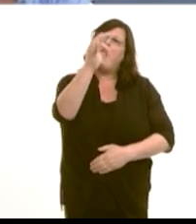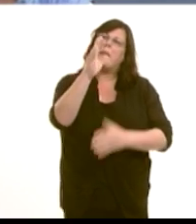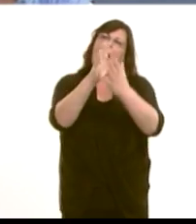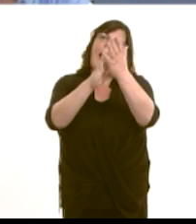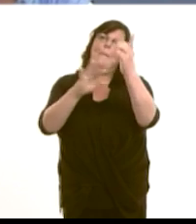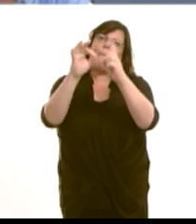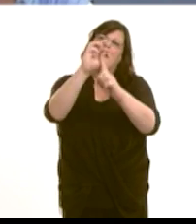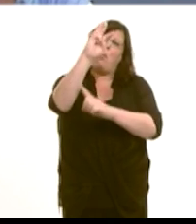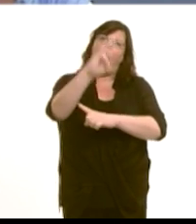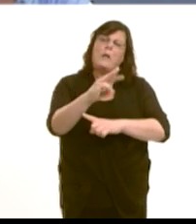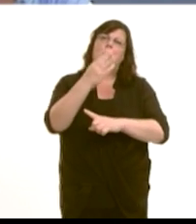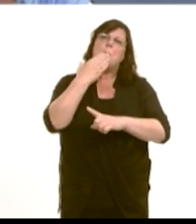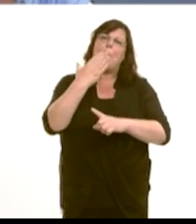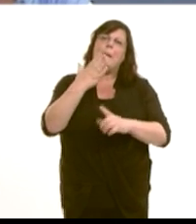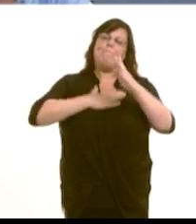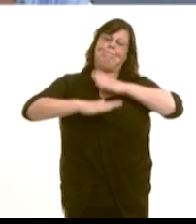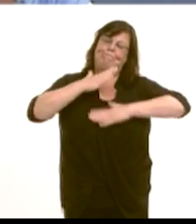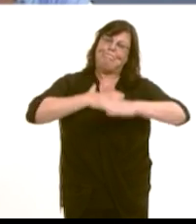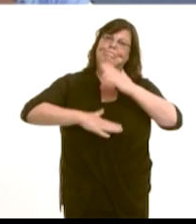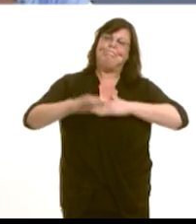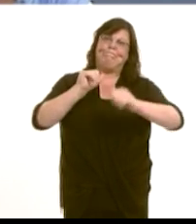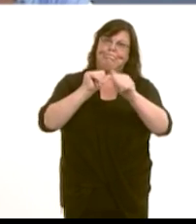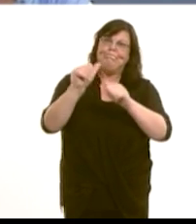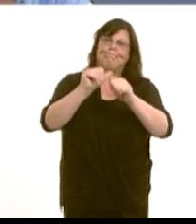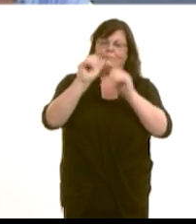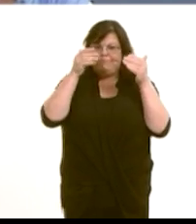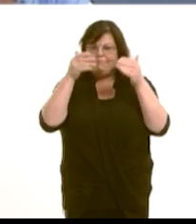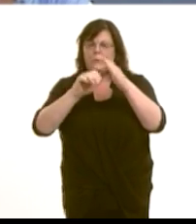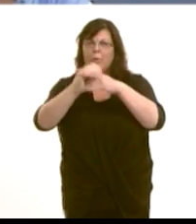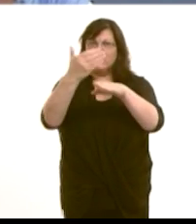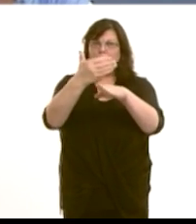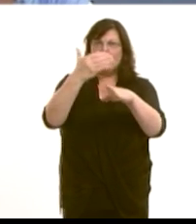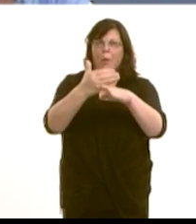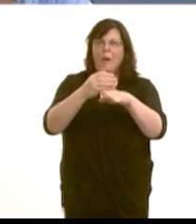a grip and to do their job, which is to hold the Conservative Government to account, and